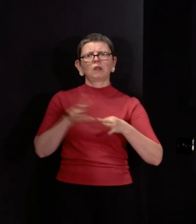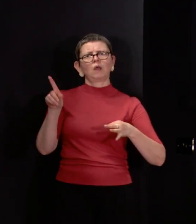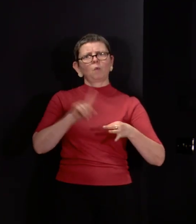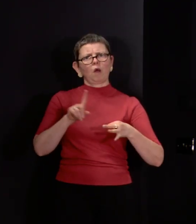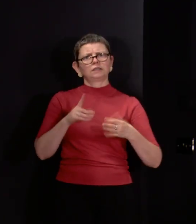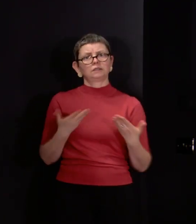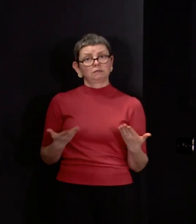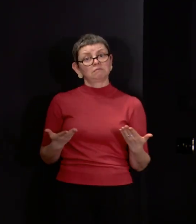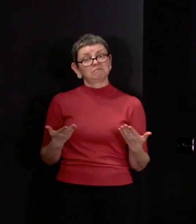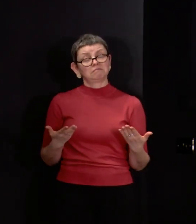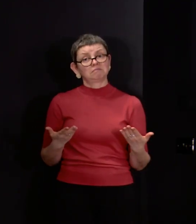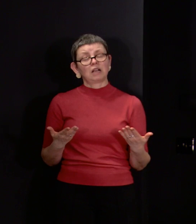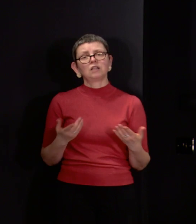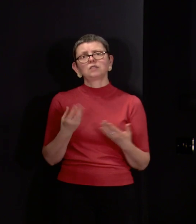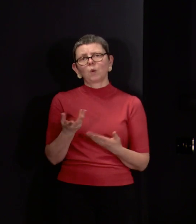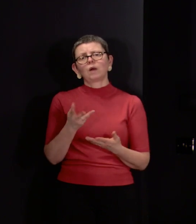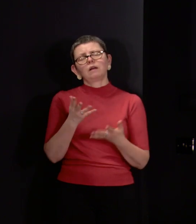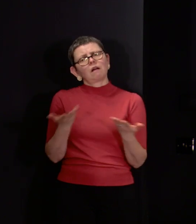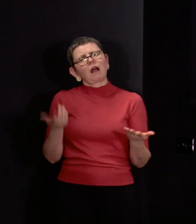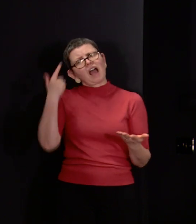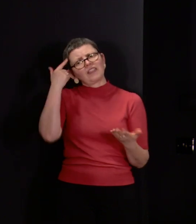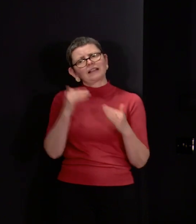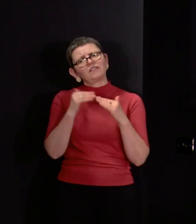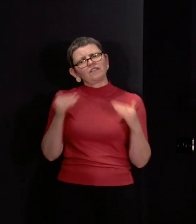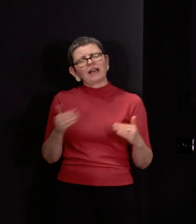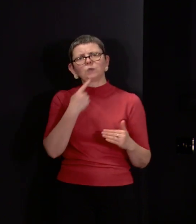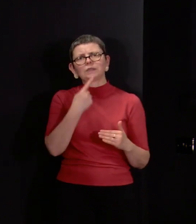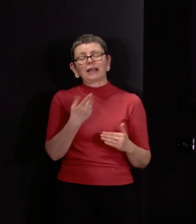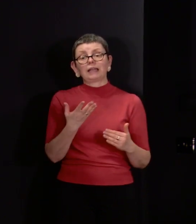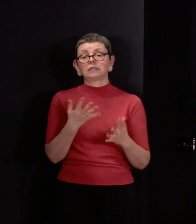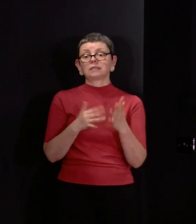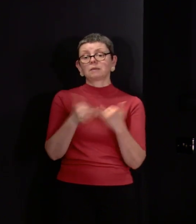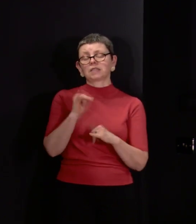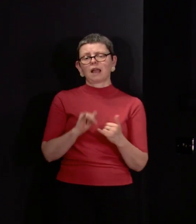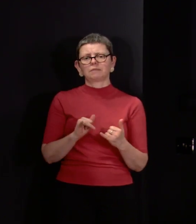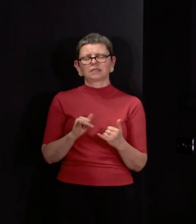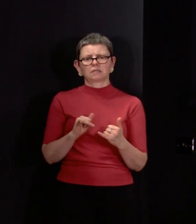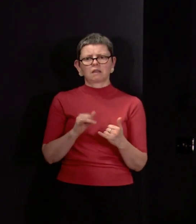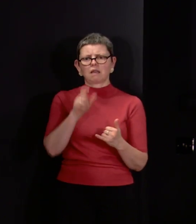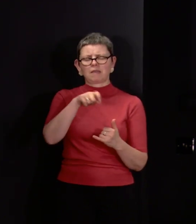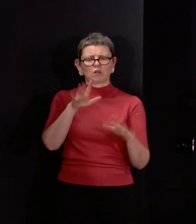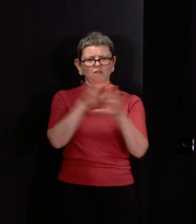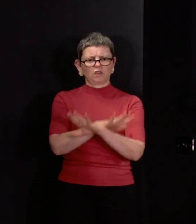observation to say at times people can mistake one for the other. In terms of the actual